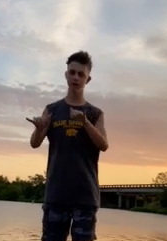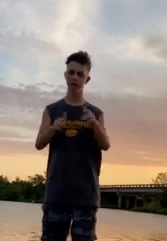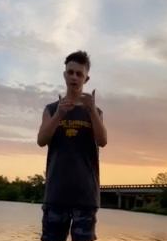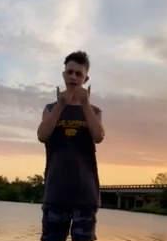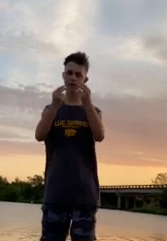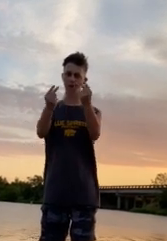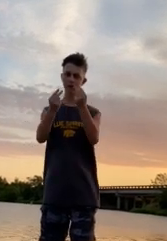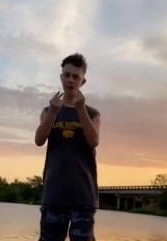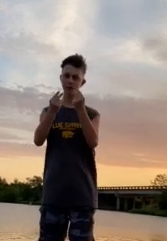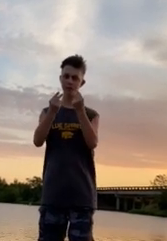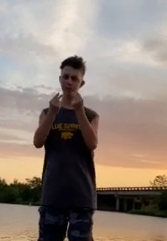Thank you for watching!